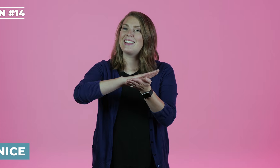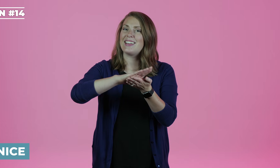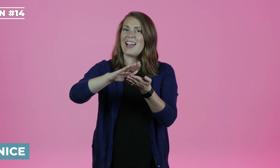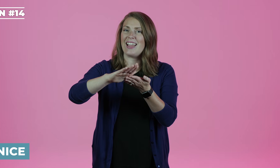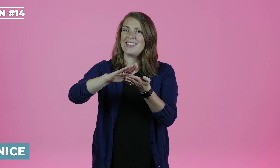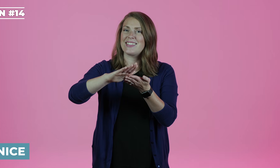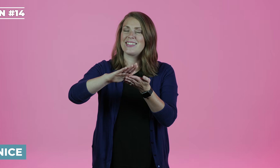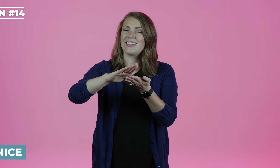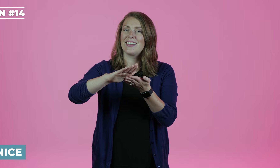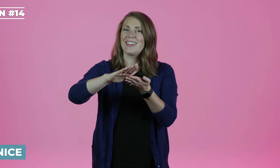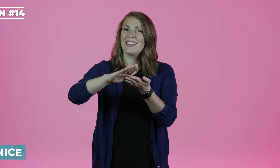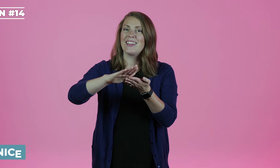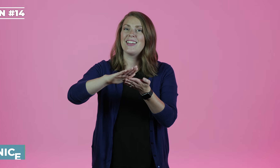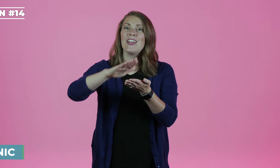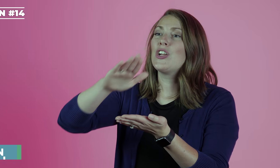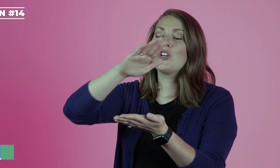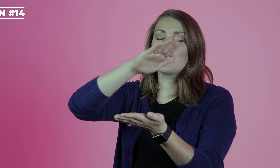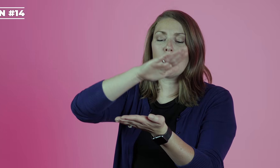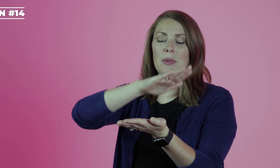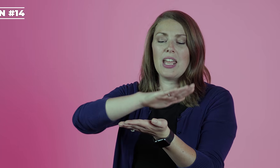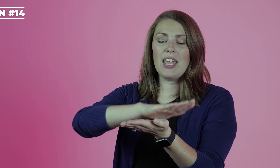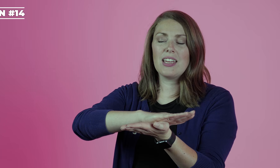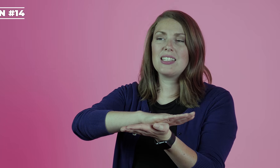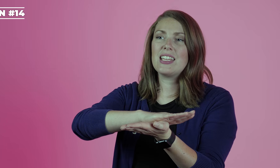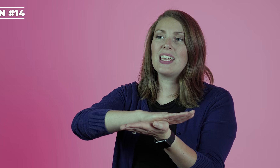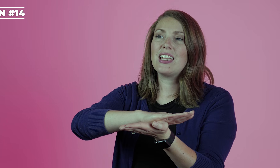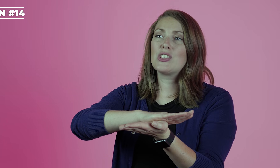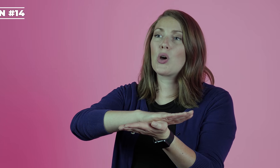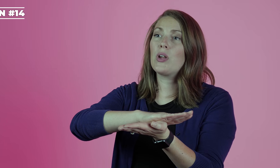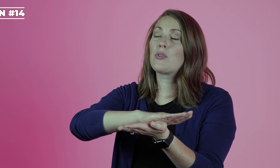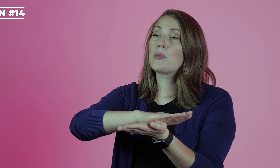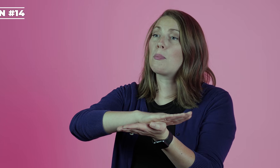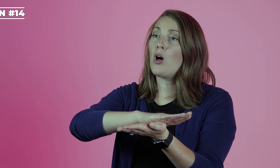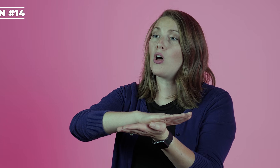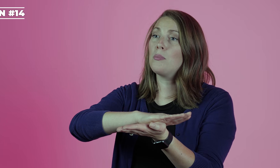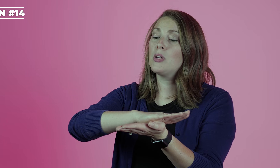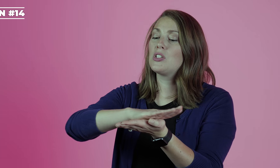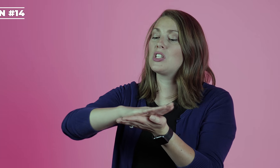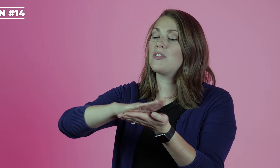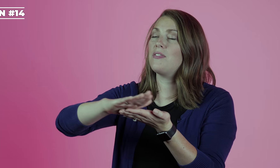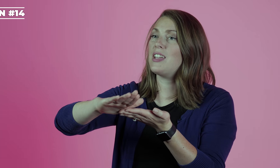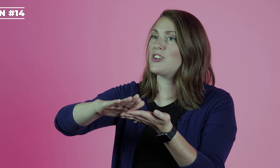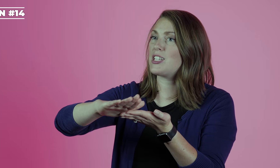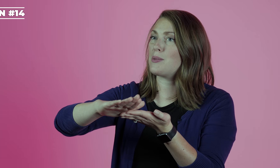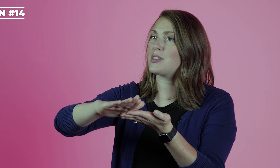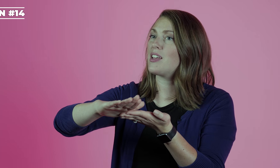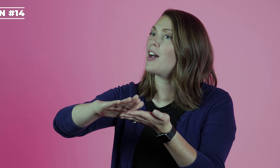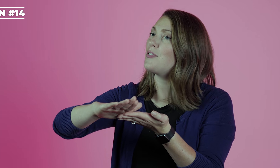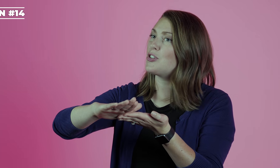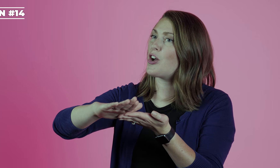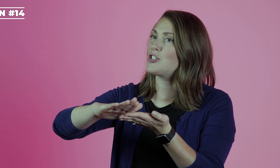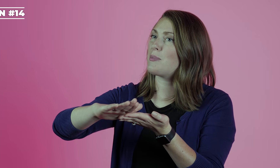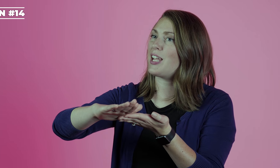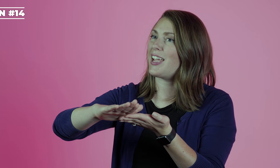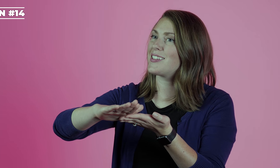nice. Your dominant hand is going from the palm to the fingertips of your non-dominant hand.